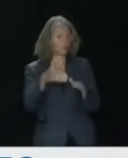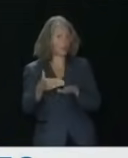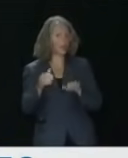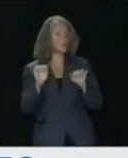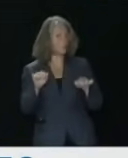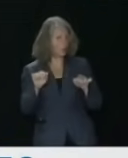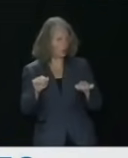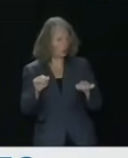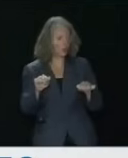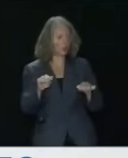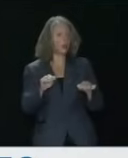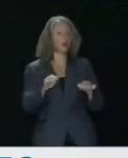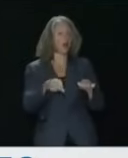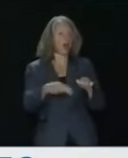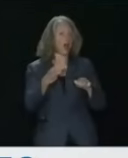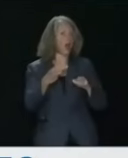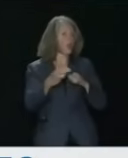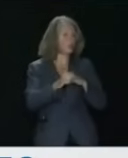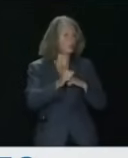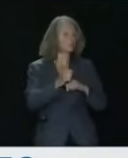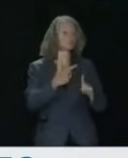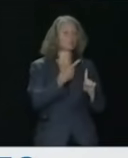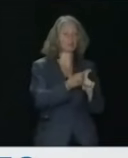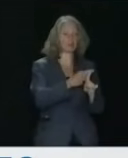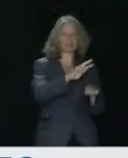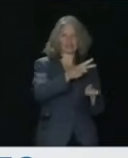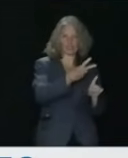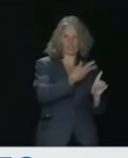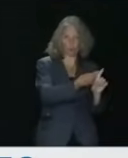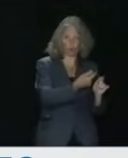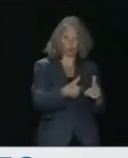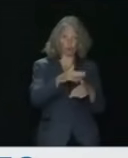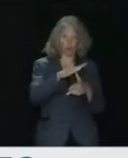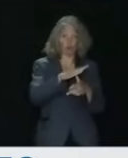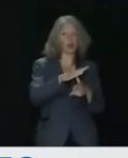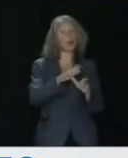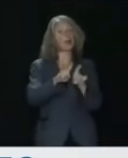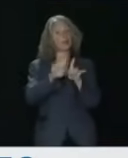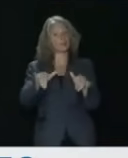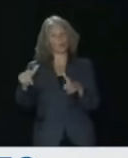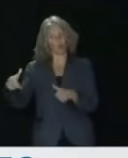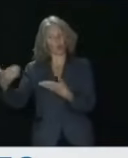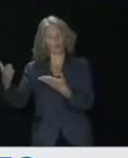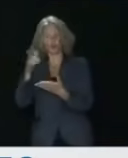SEVERE ILLNESS AND DEATH FROM